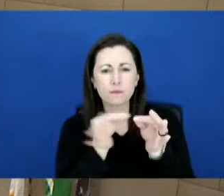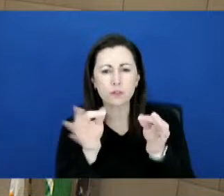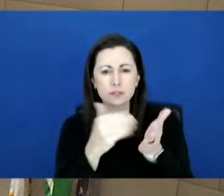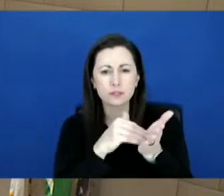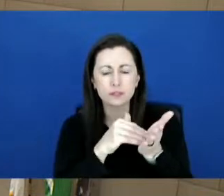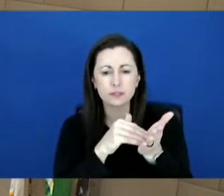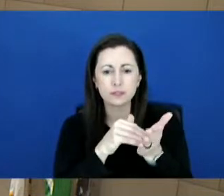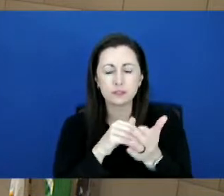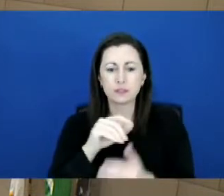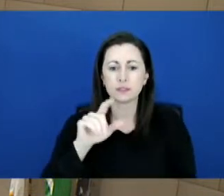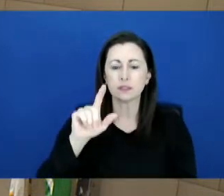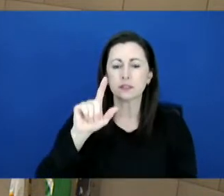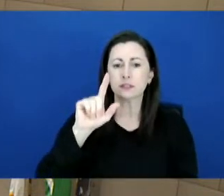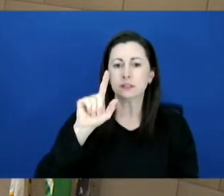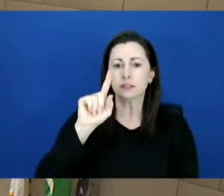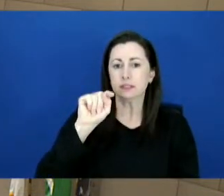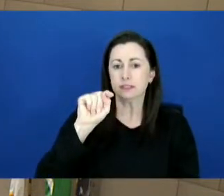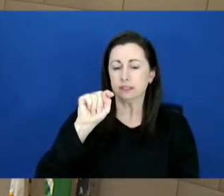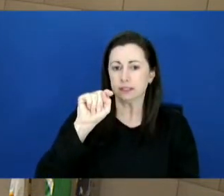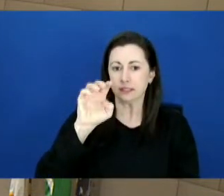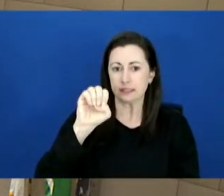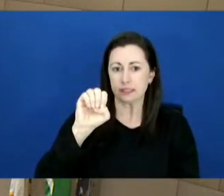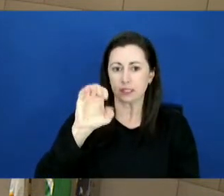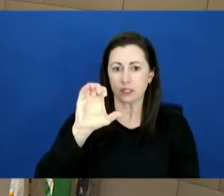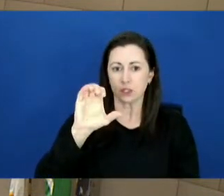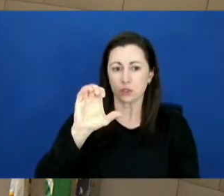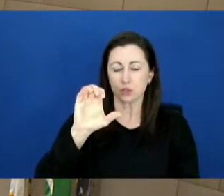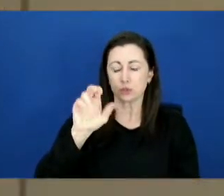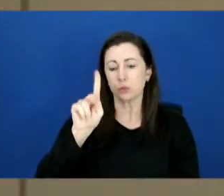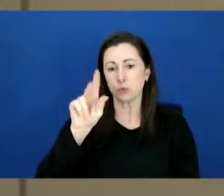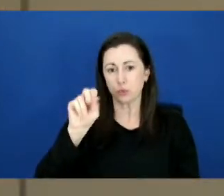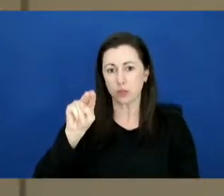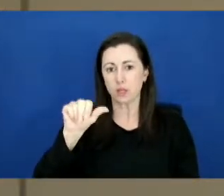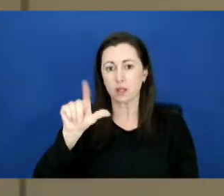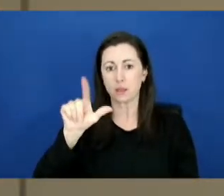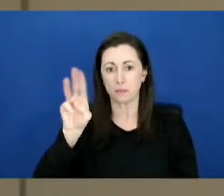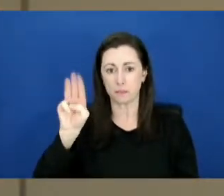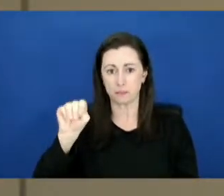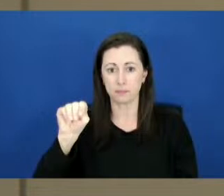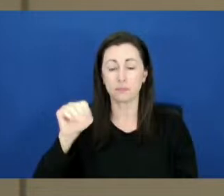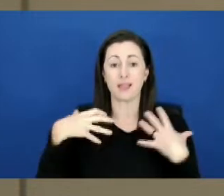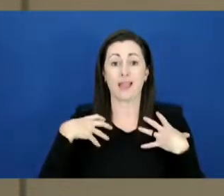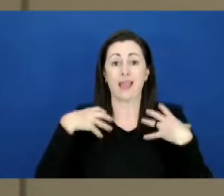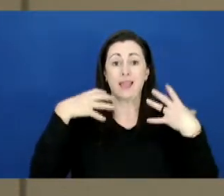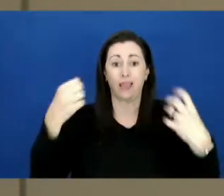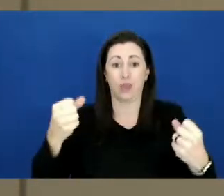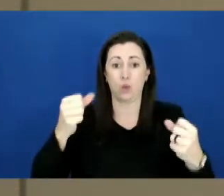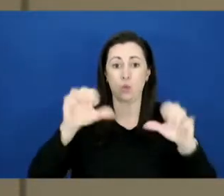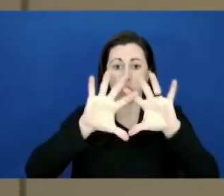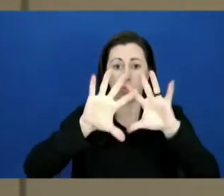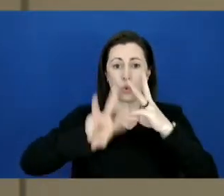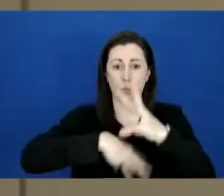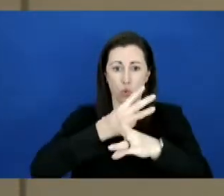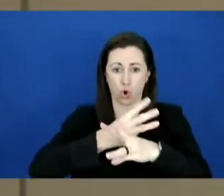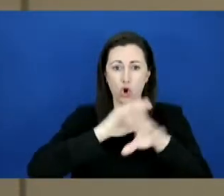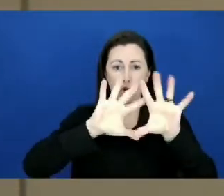YOU SAY THAT JEWISH PHRASE AGAIN, THAT -- MEANS TO HEAL